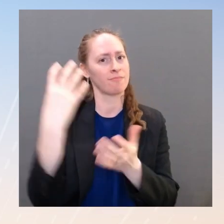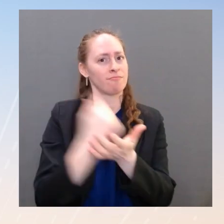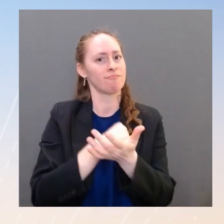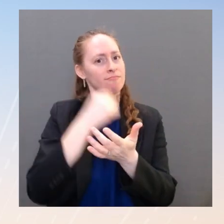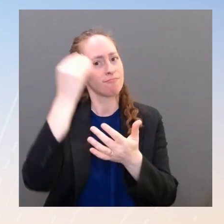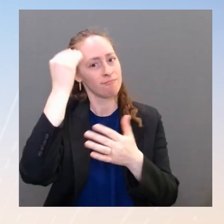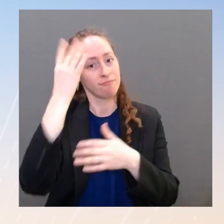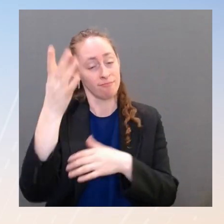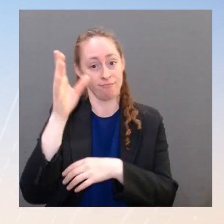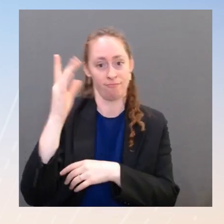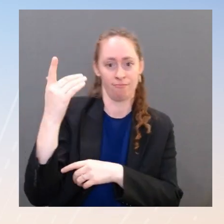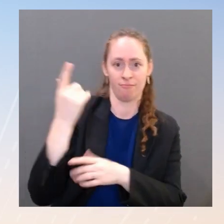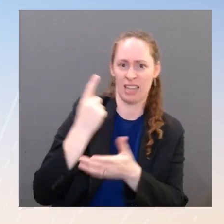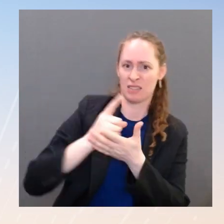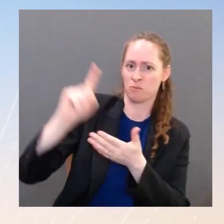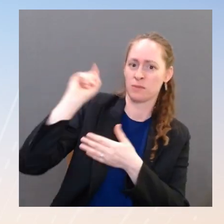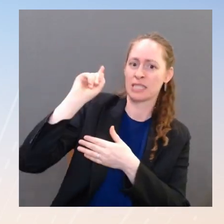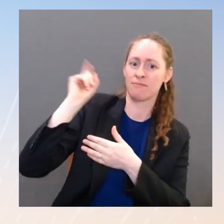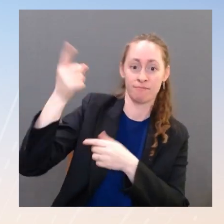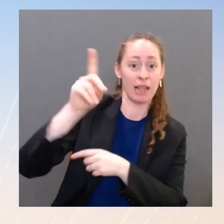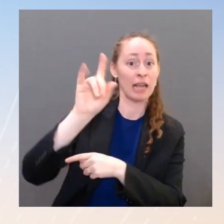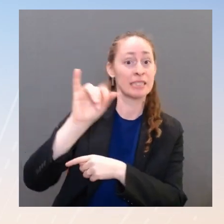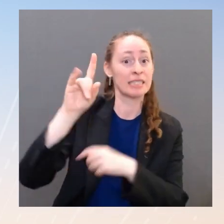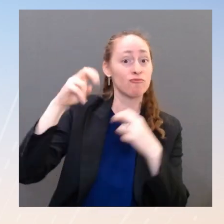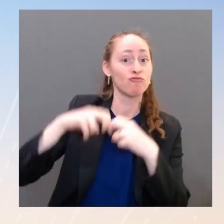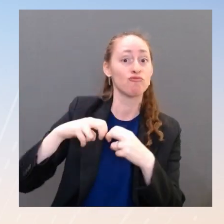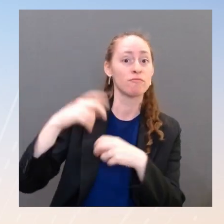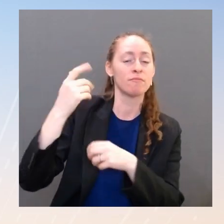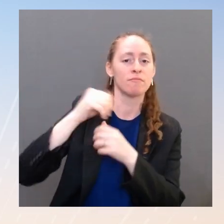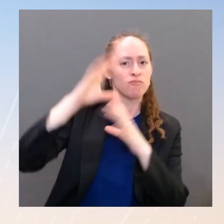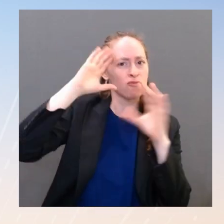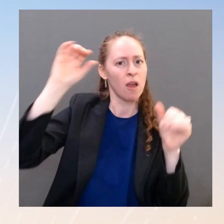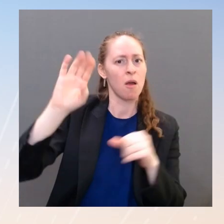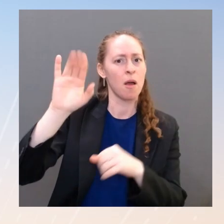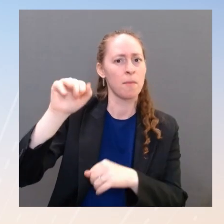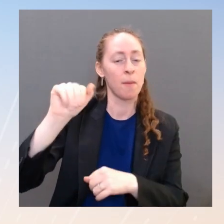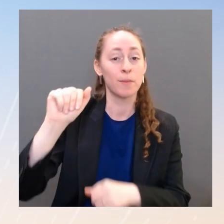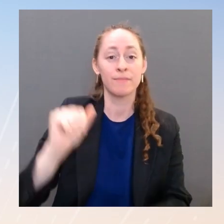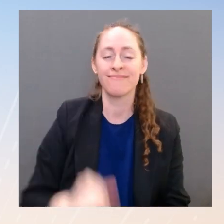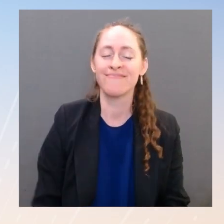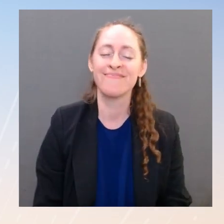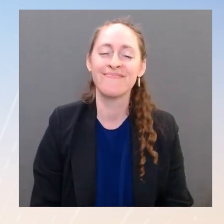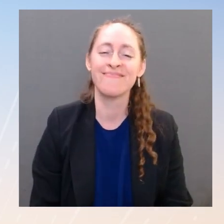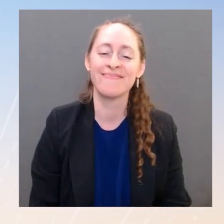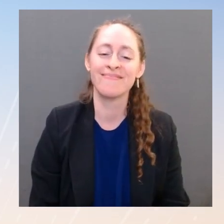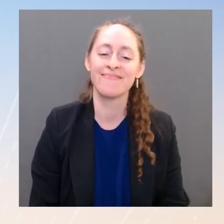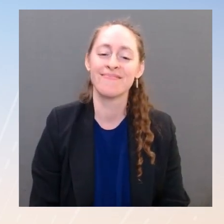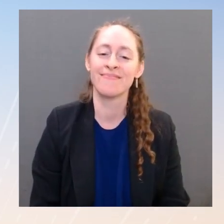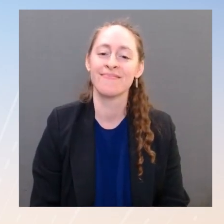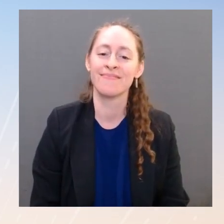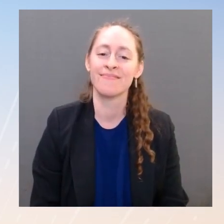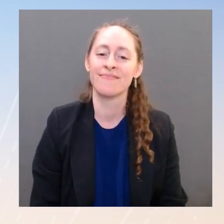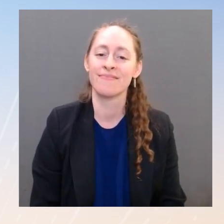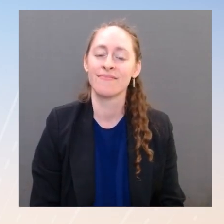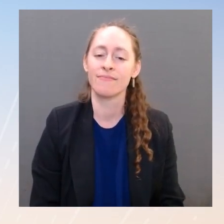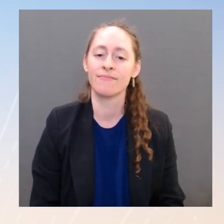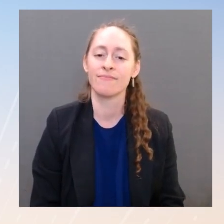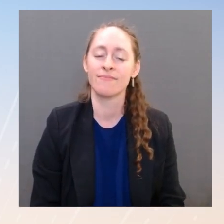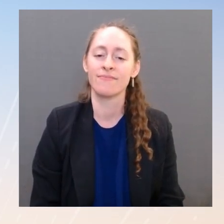Go ahead. The Press: Thanks, Jen. On the midterms -- speaking of midterms: So, this report in the New York Times, it says that the President's pollster is sounding the --